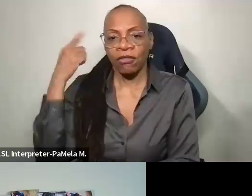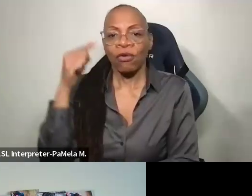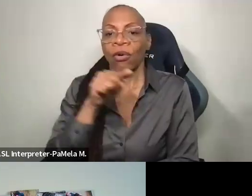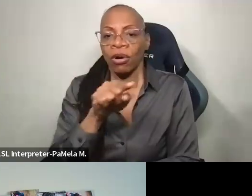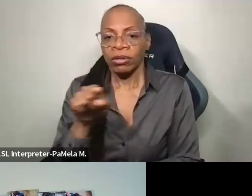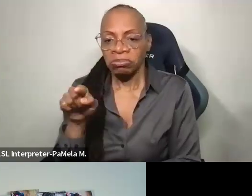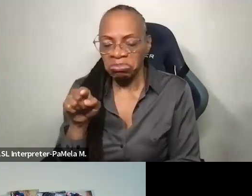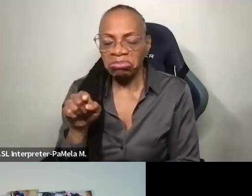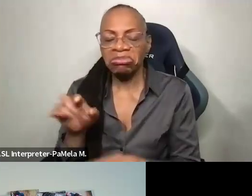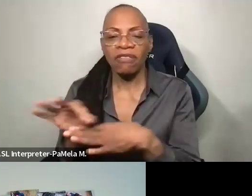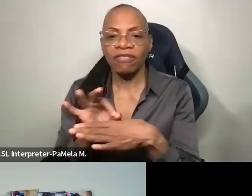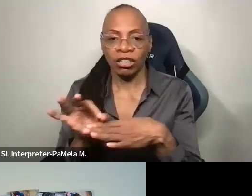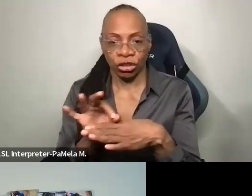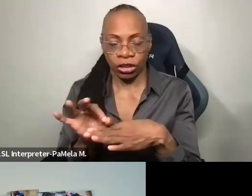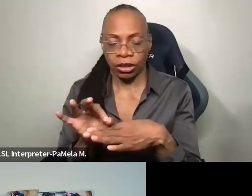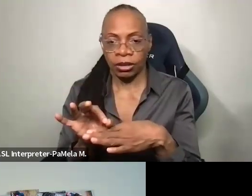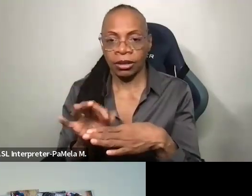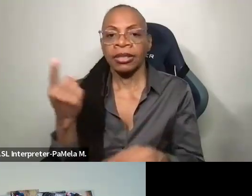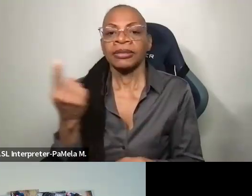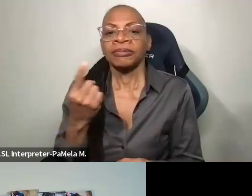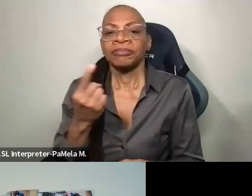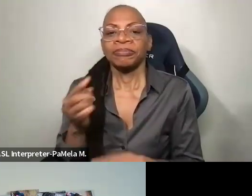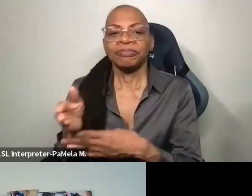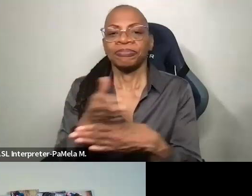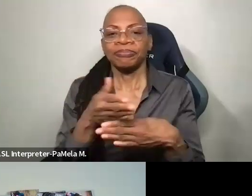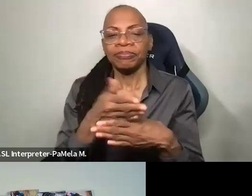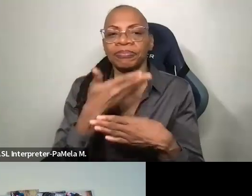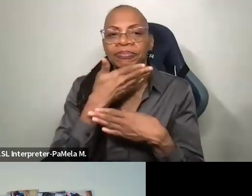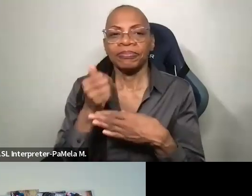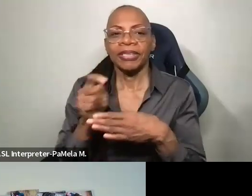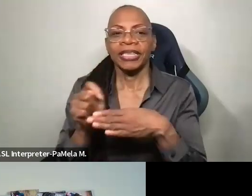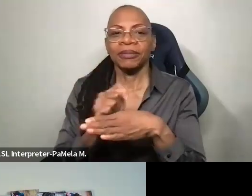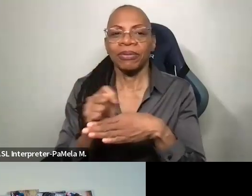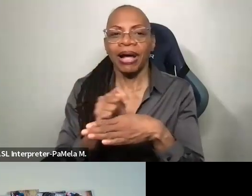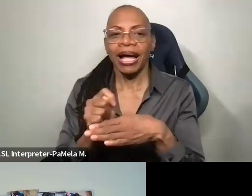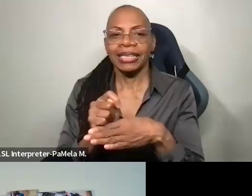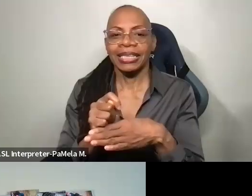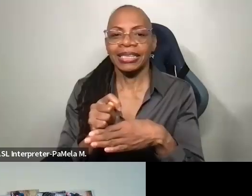Let's see. Someone's just sharing a best practice that I'll verbalize for others if you all aren't reading the questions.